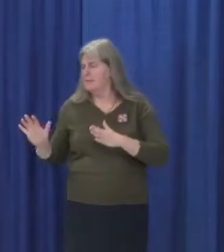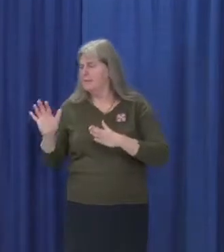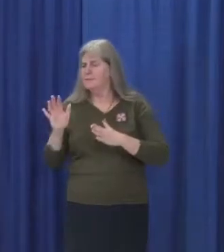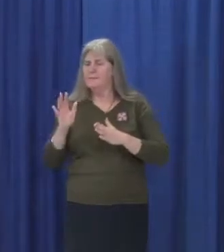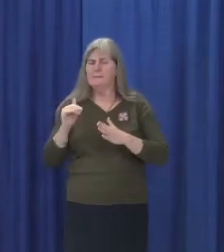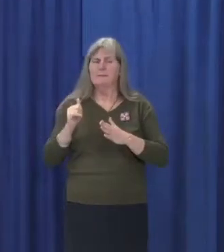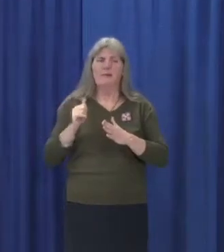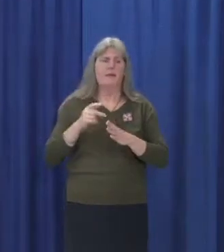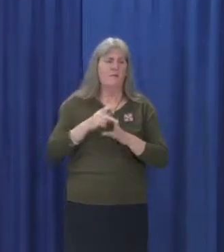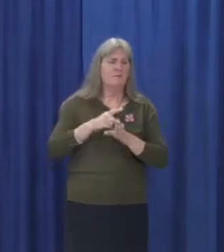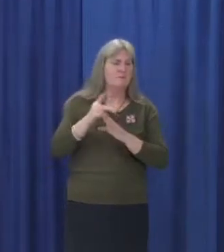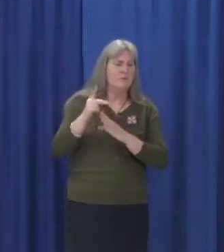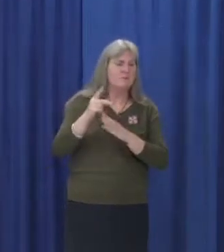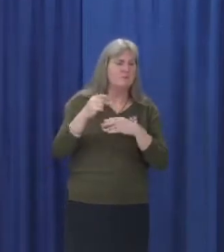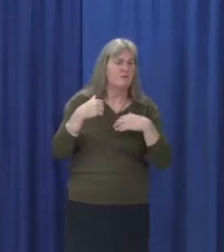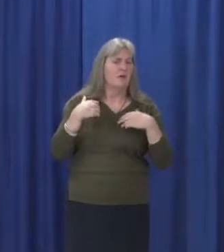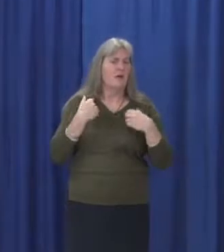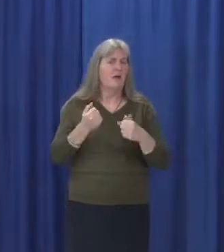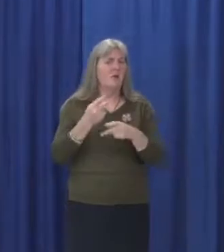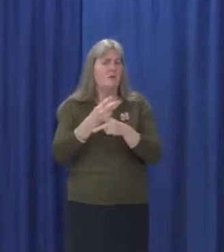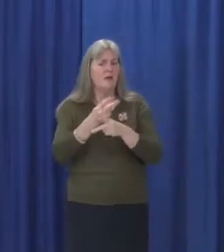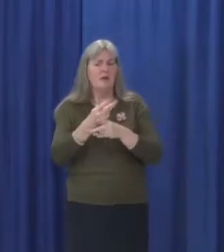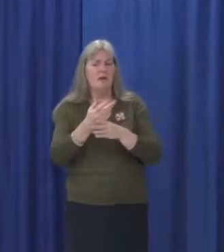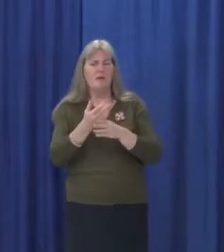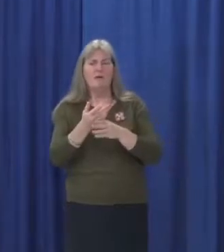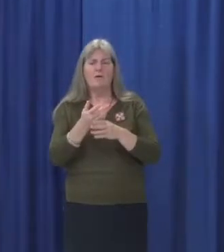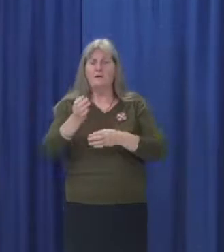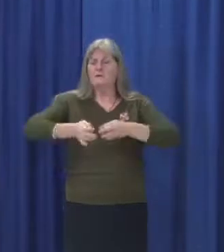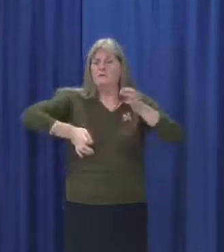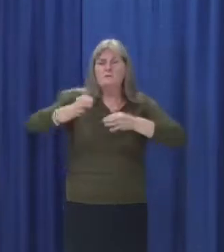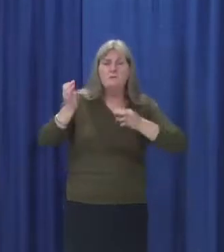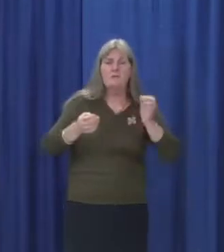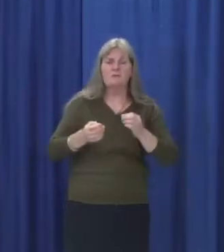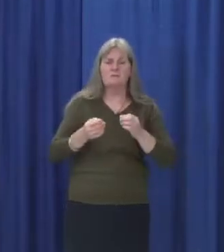and I talked to the professionals in justice and